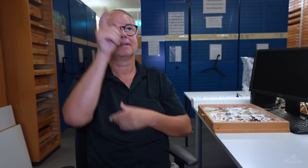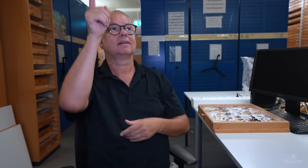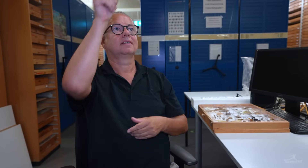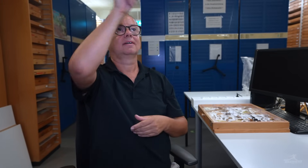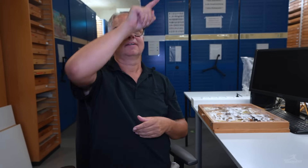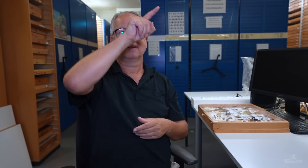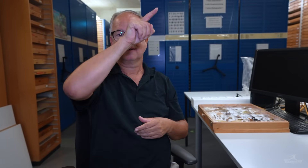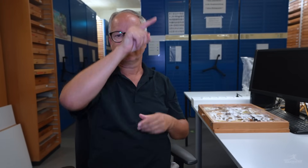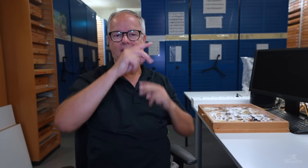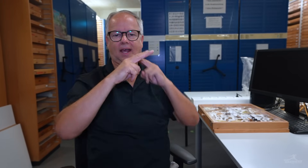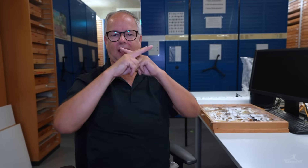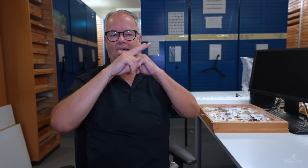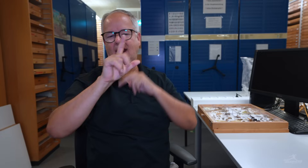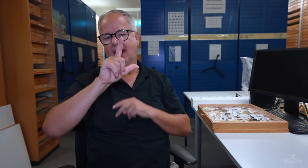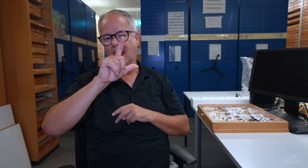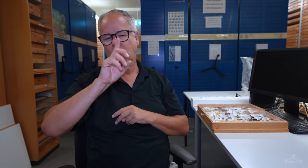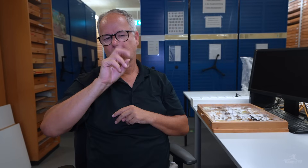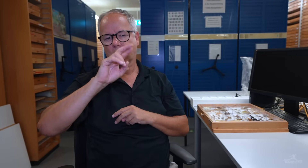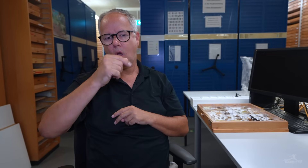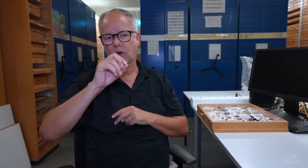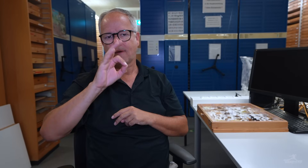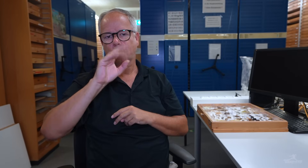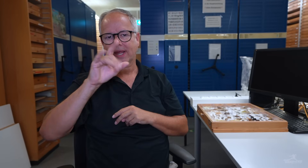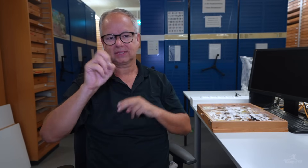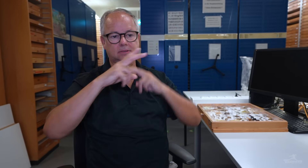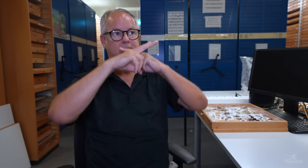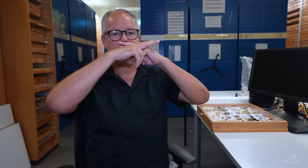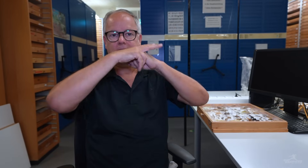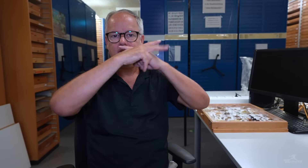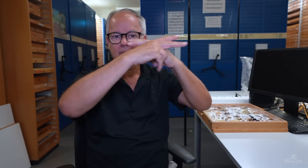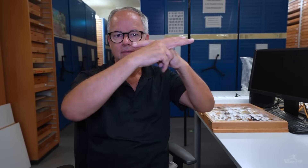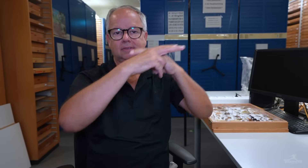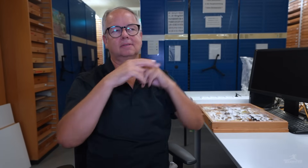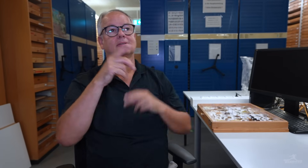dragonflies,